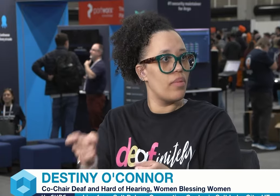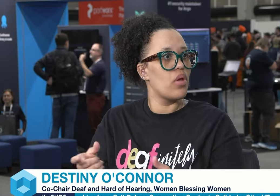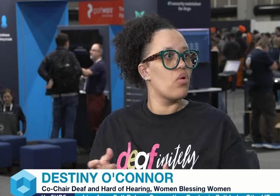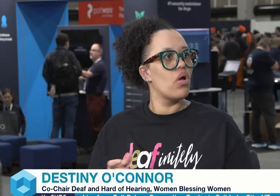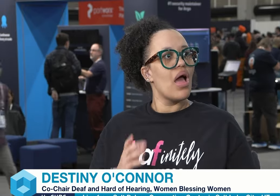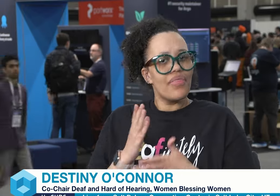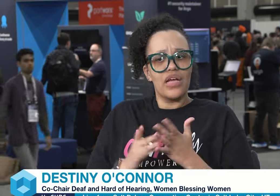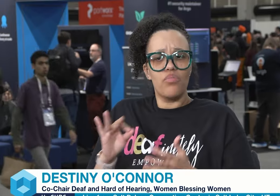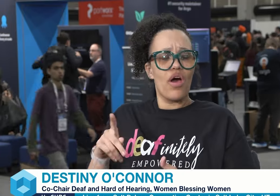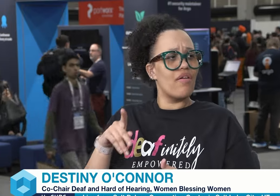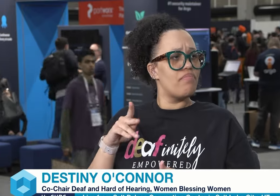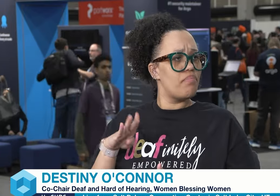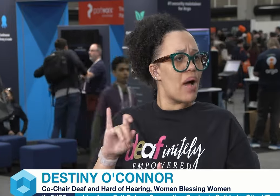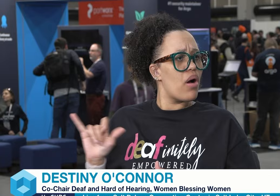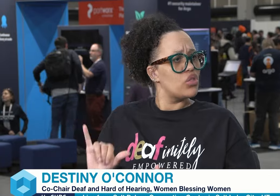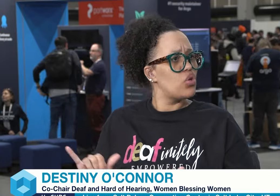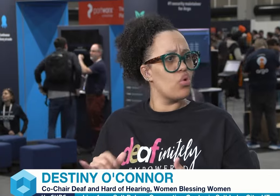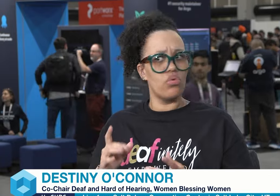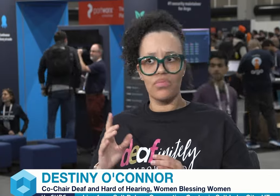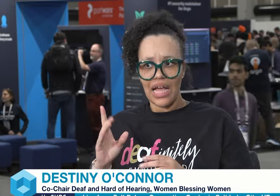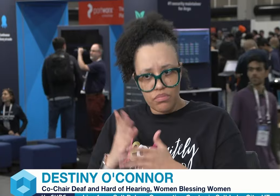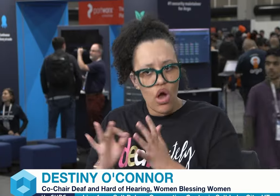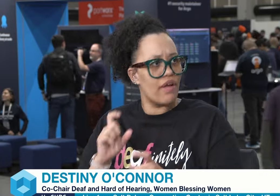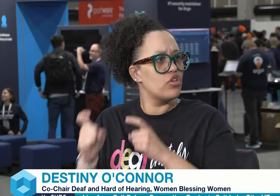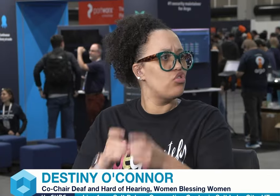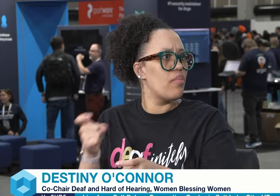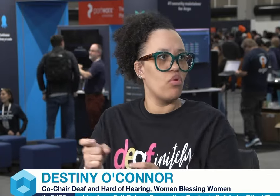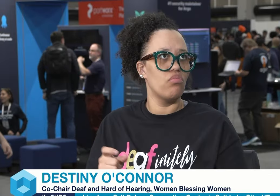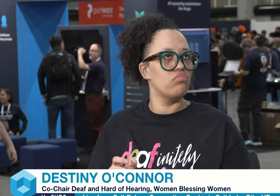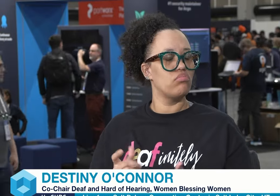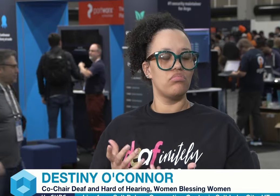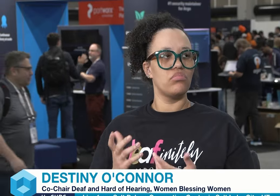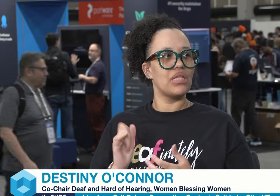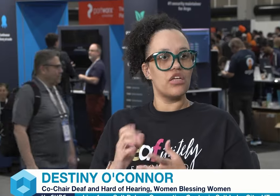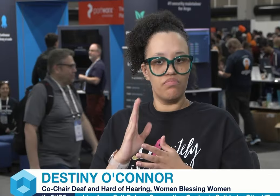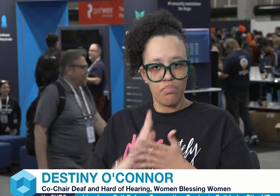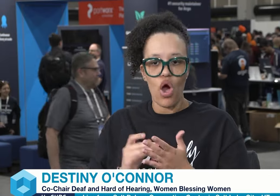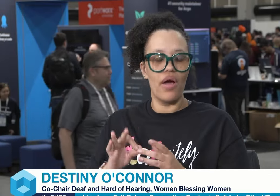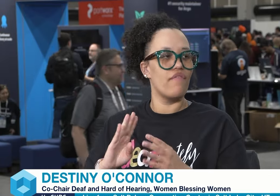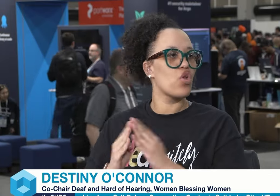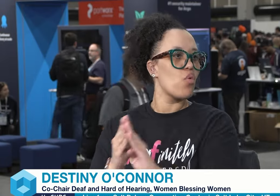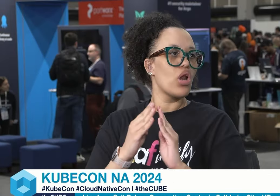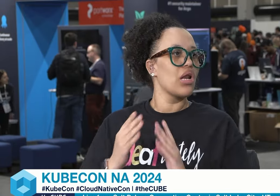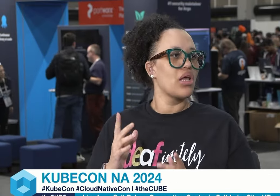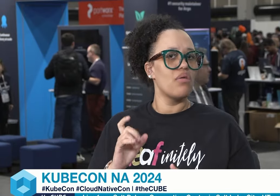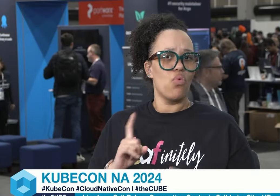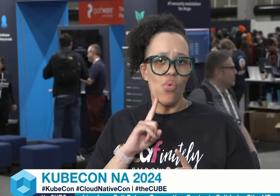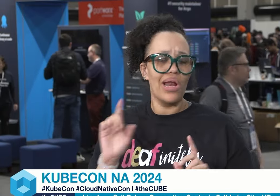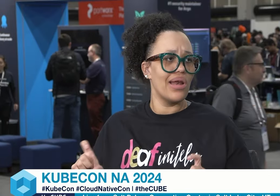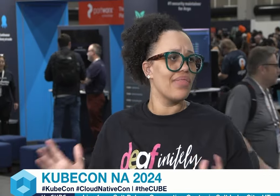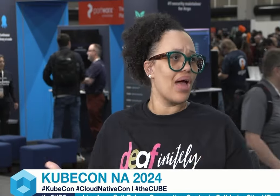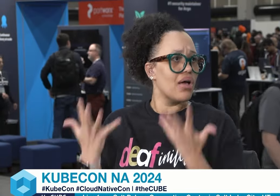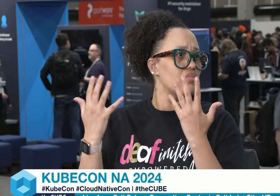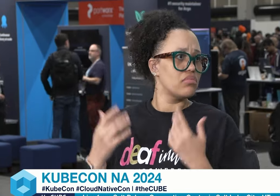They don't know how to get on the stage to give a talk. And it's the same experience we're having with the BIPOC group, as we did with the Deaf and Hard of Hearing Group.